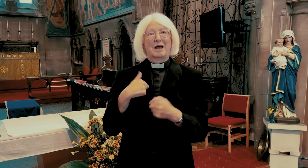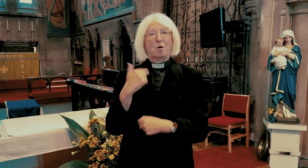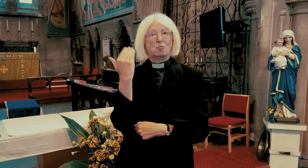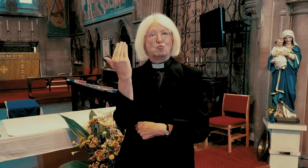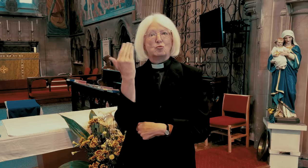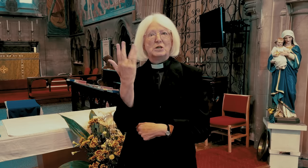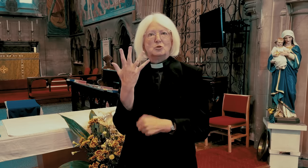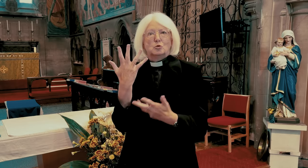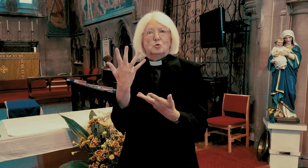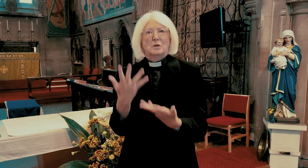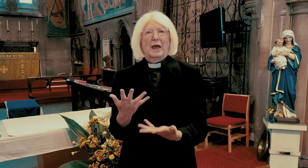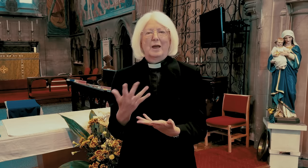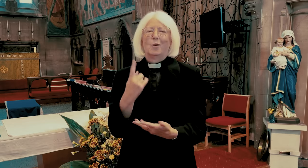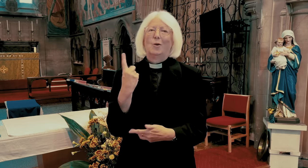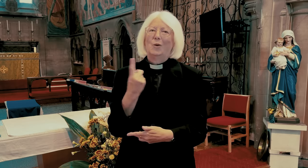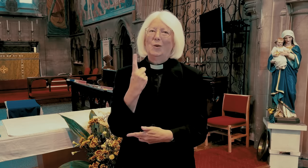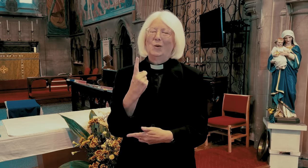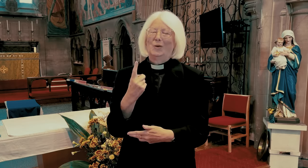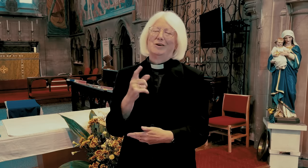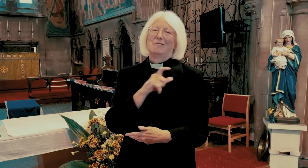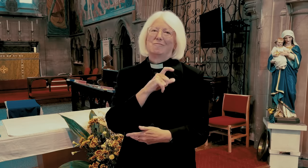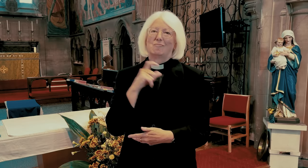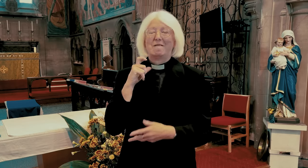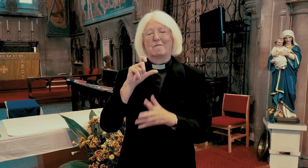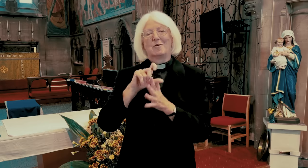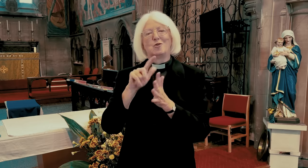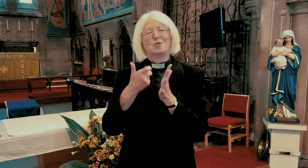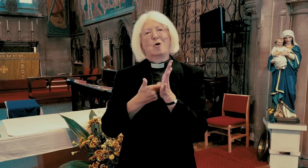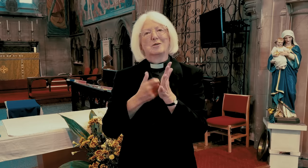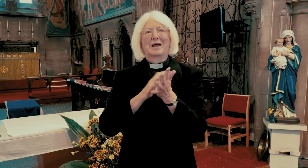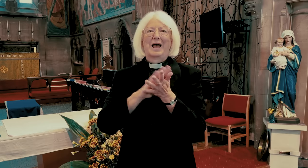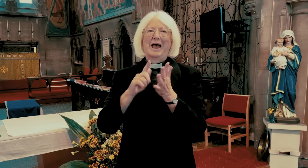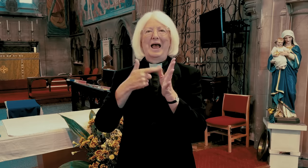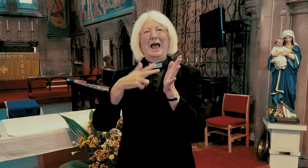Our preacher today is Reverend Dr. Hannah Lewis,